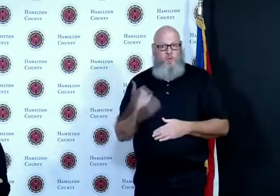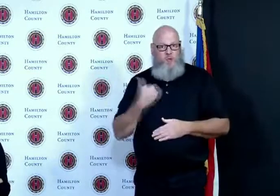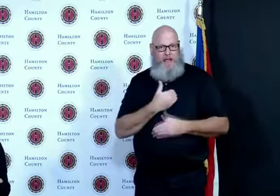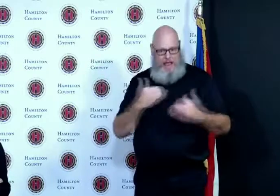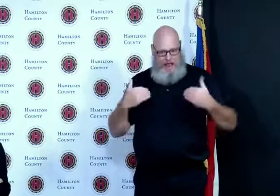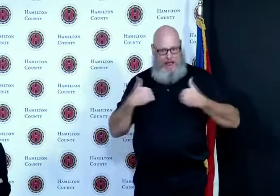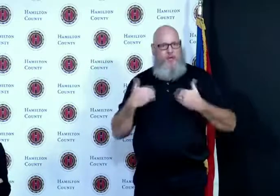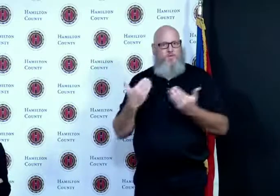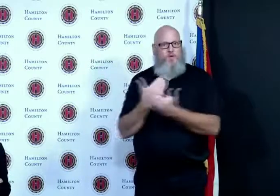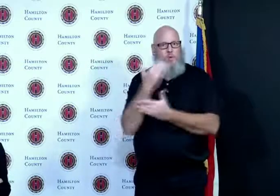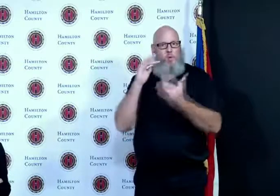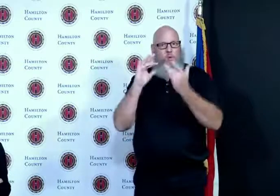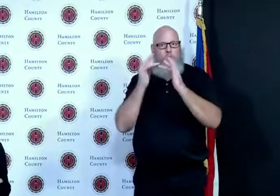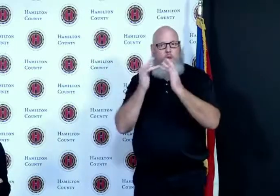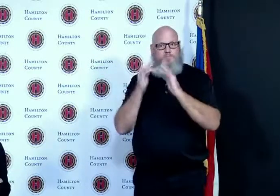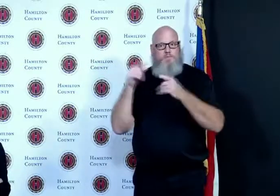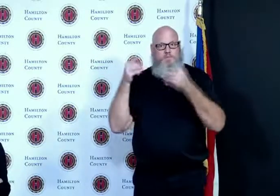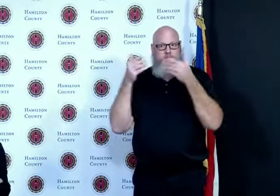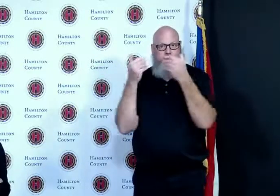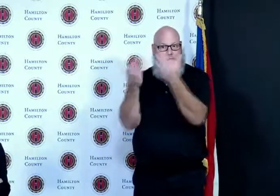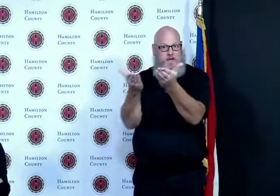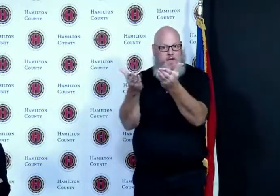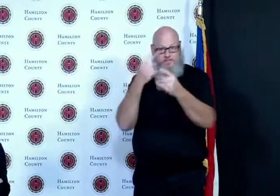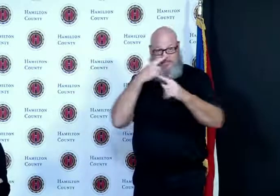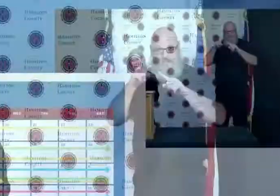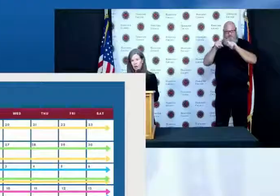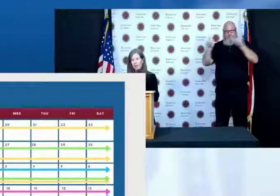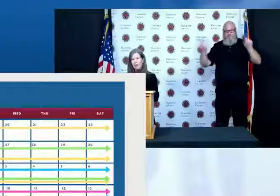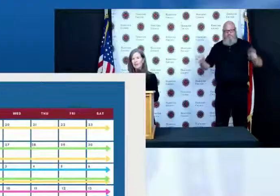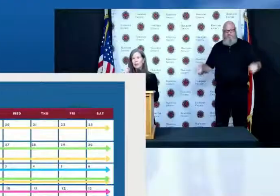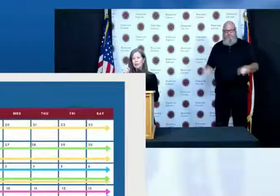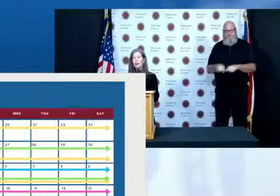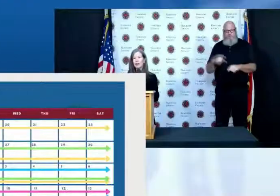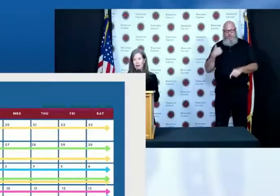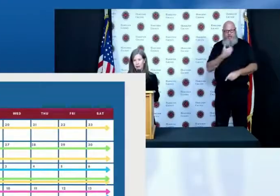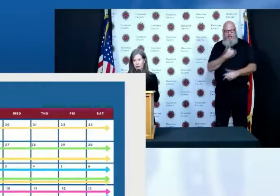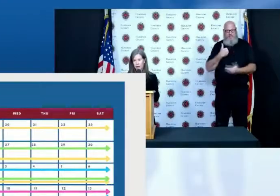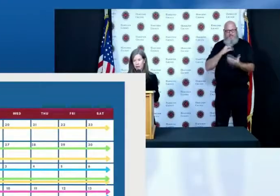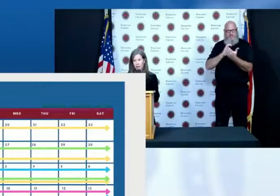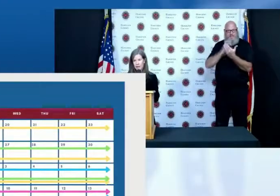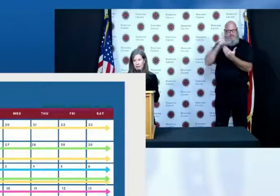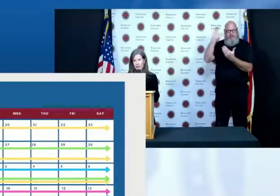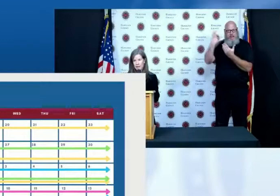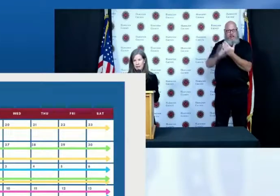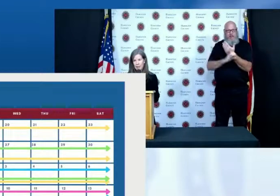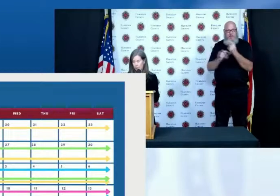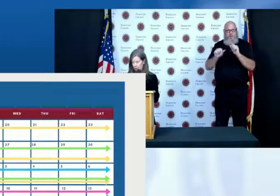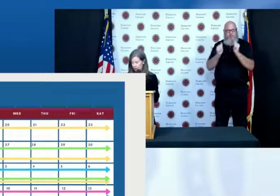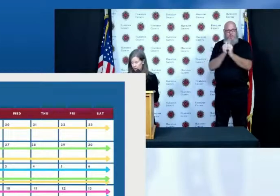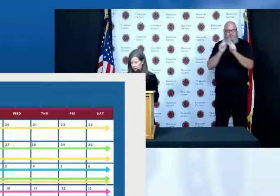current timeline for the rollout of eligibility for the vaccine I want to be very clear